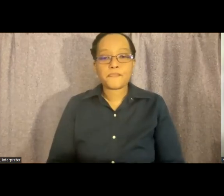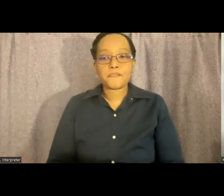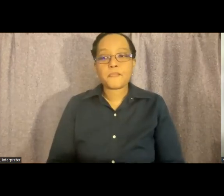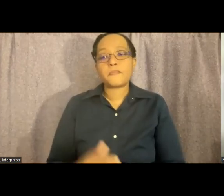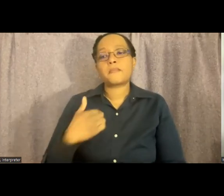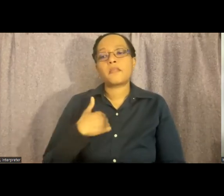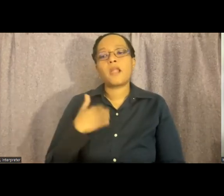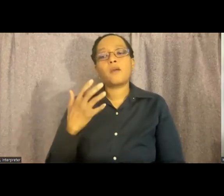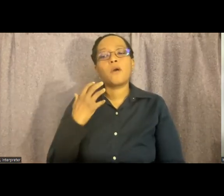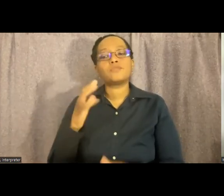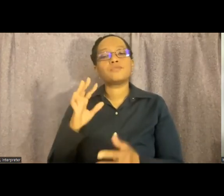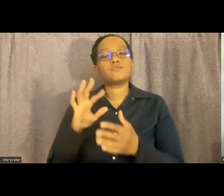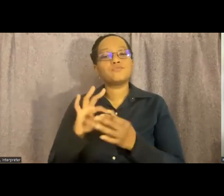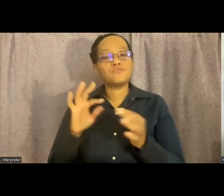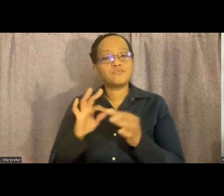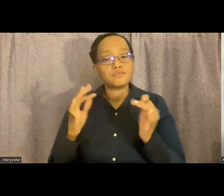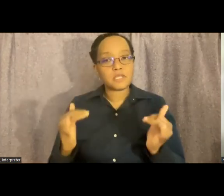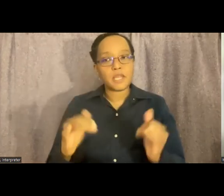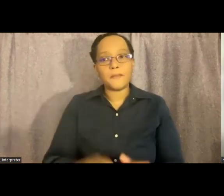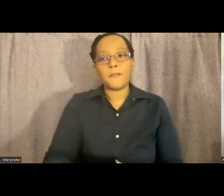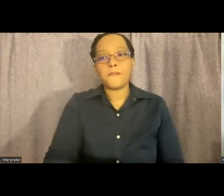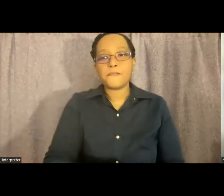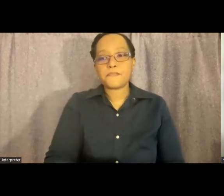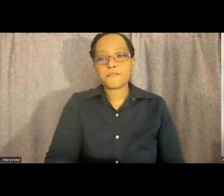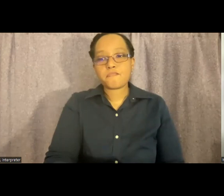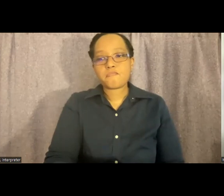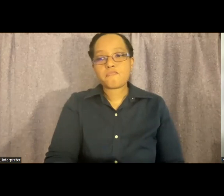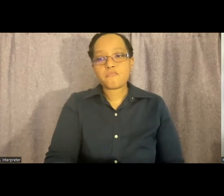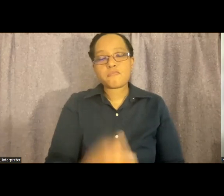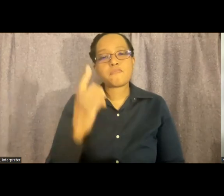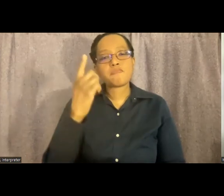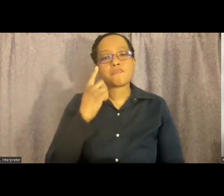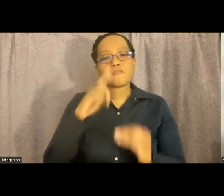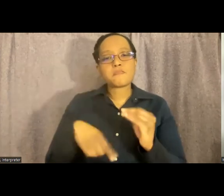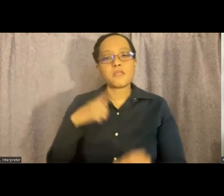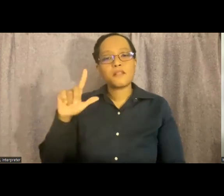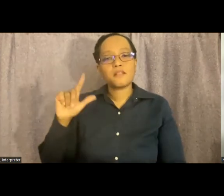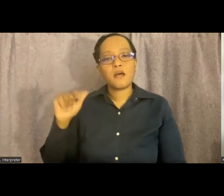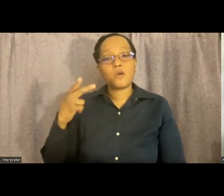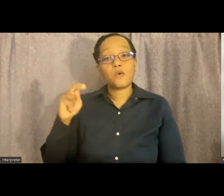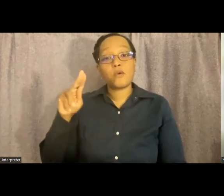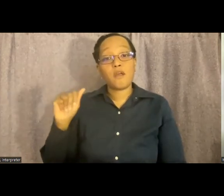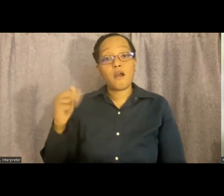on today is we think about what rule Laguna Honda has played in our community for people